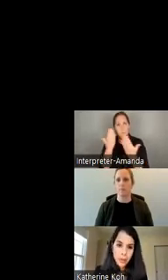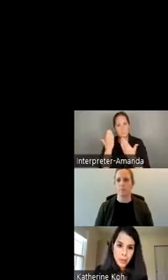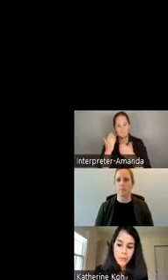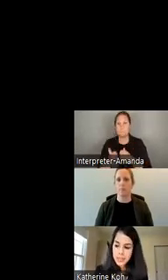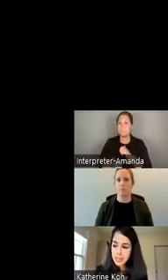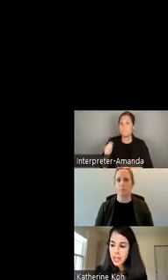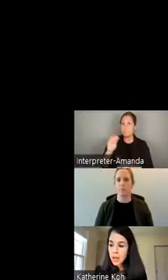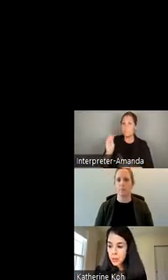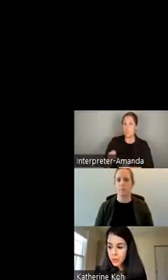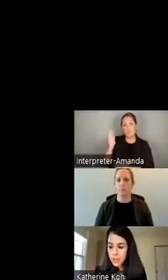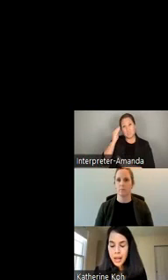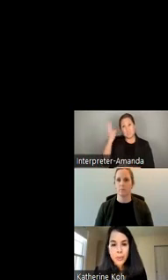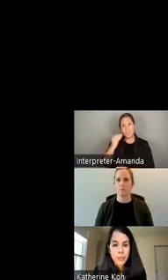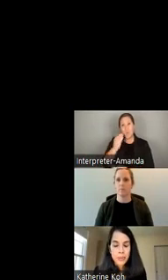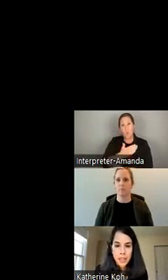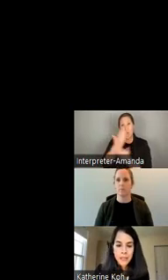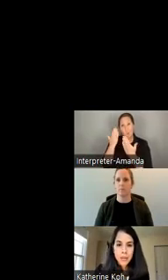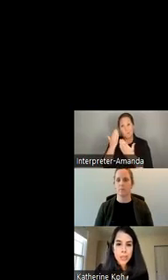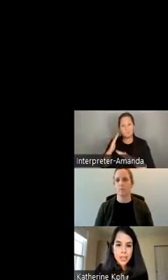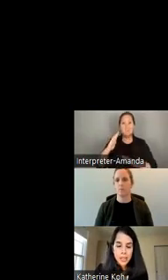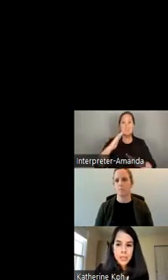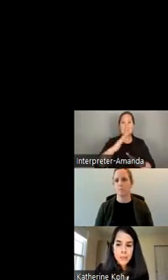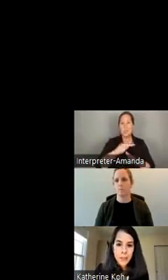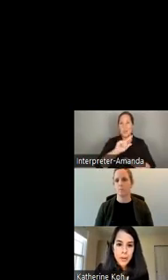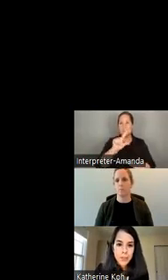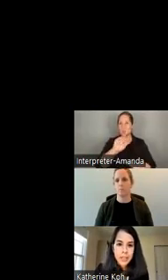reported homelessness were though in the top 20 percent of those predicted to become homeless